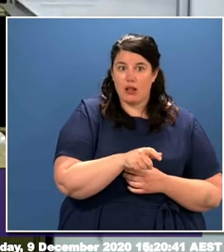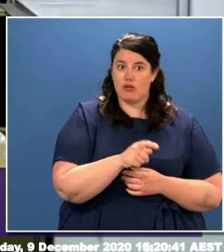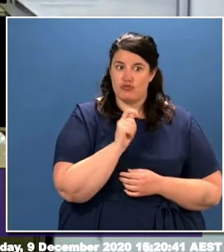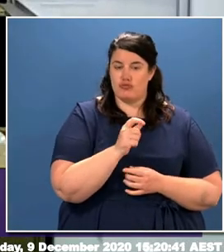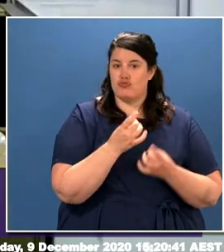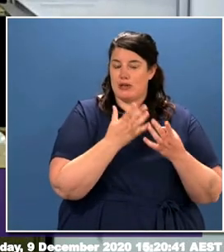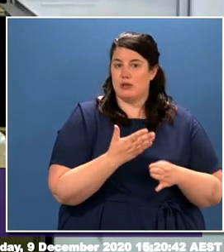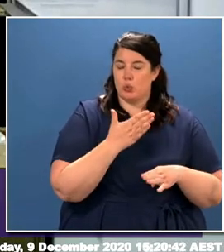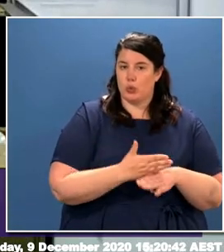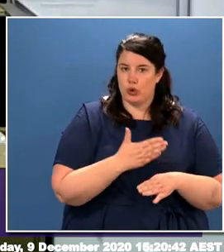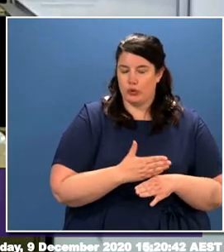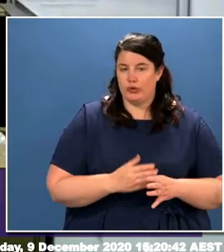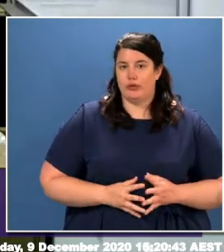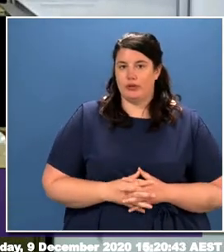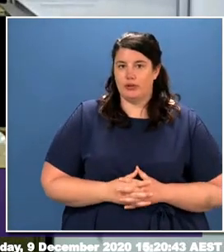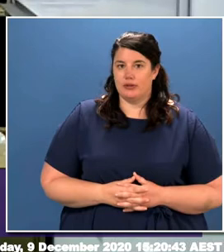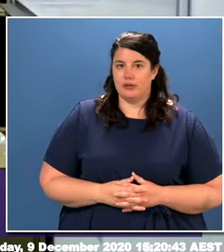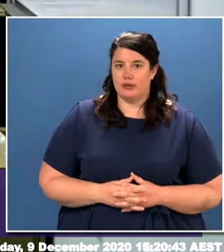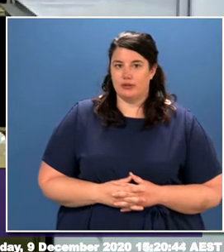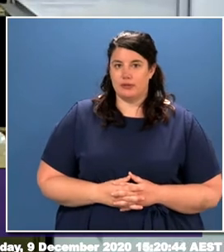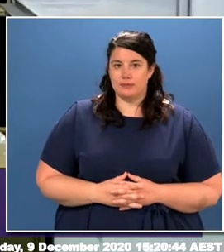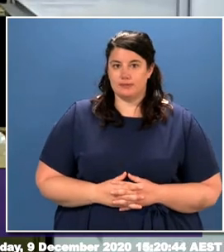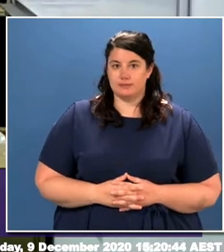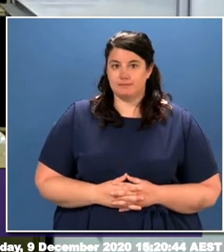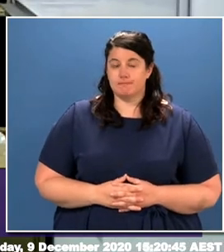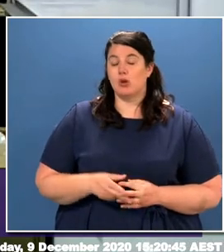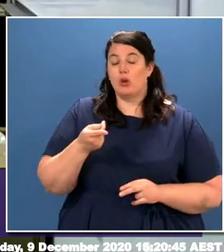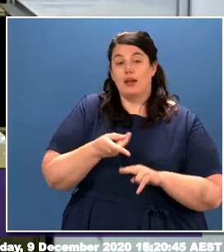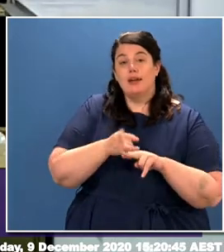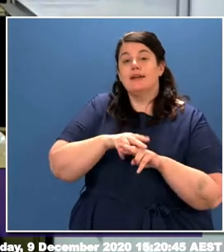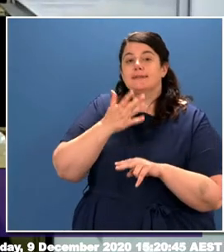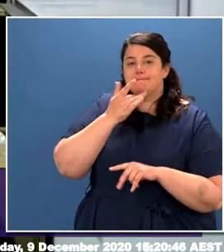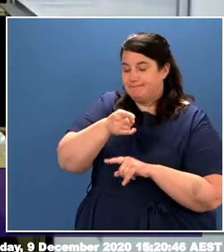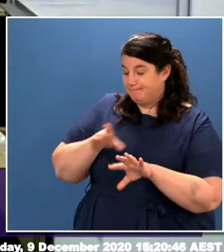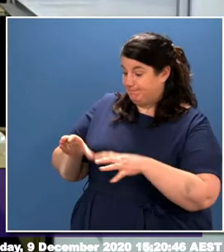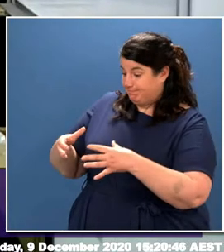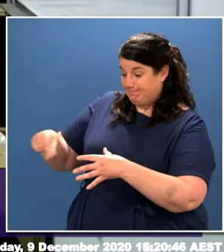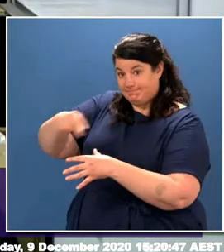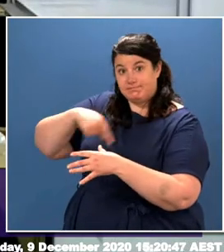OK, so if you've got a cohort of people with disability and you want to